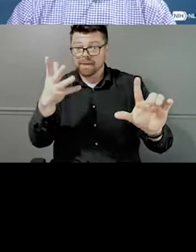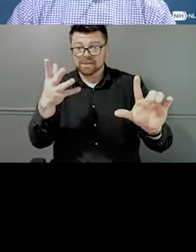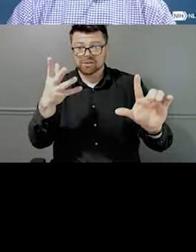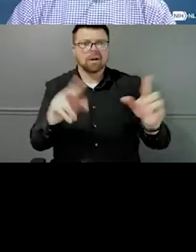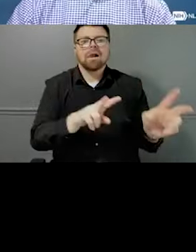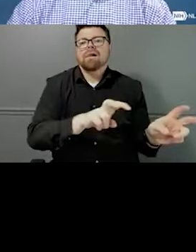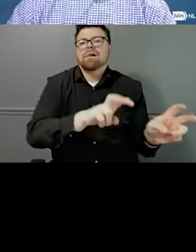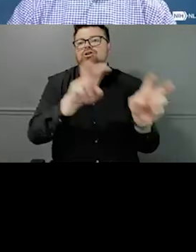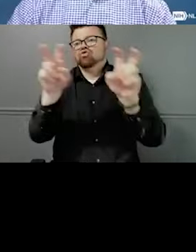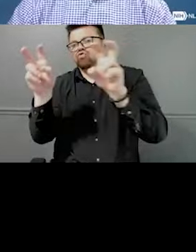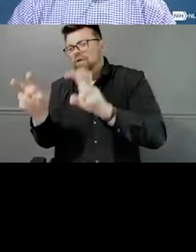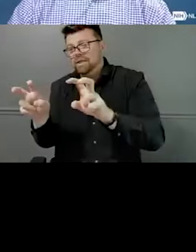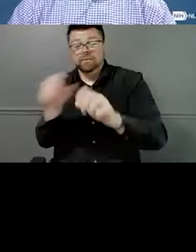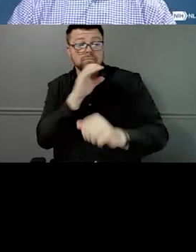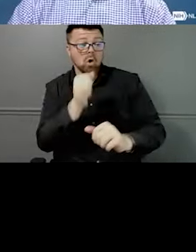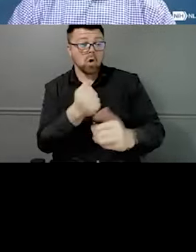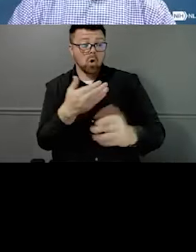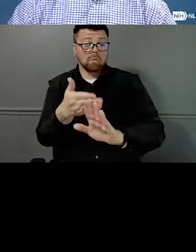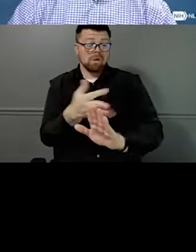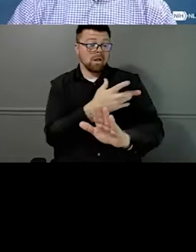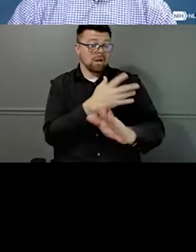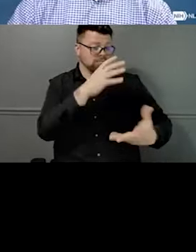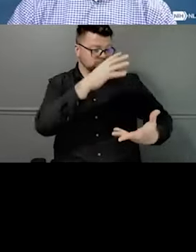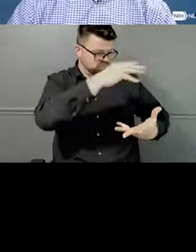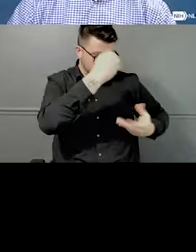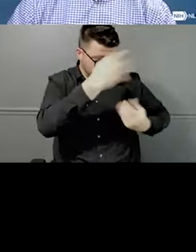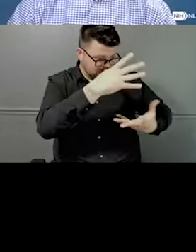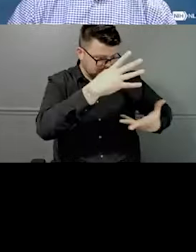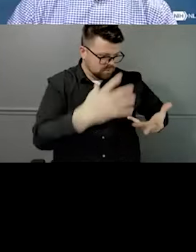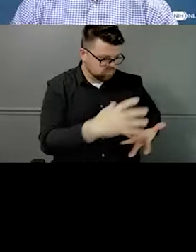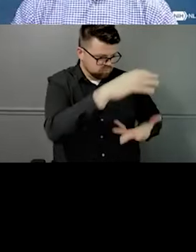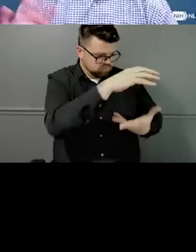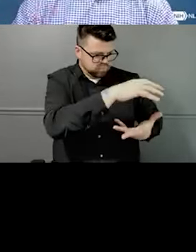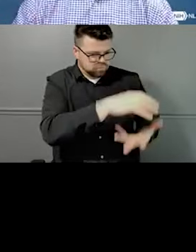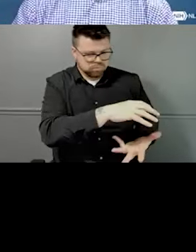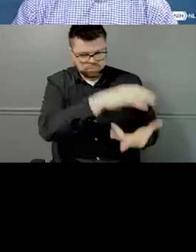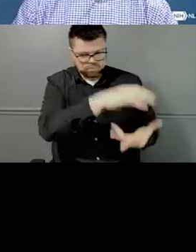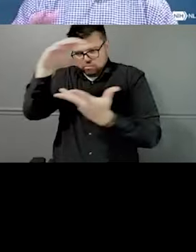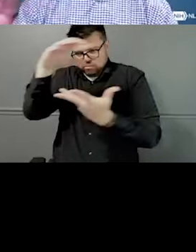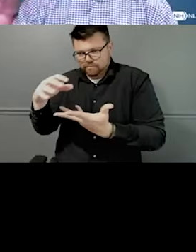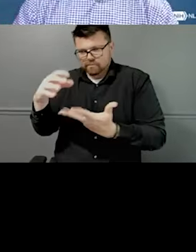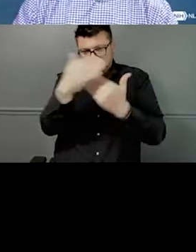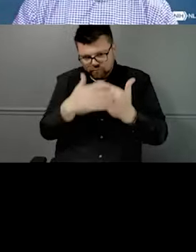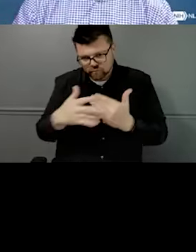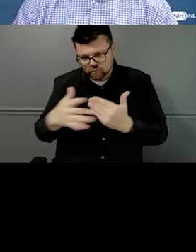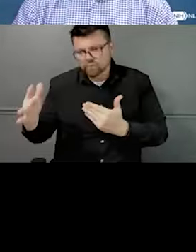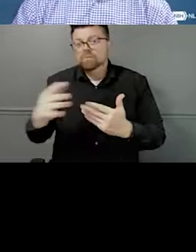from the older format into the newer format. It's very quick, it's very easy.